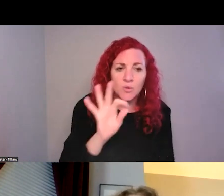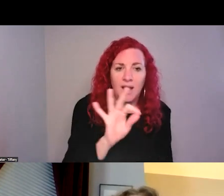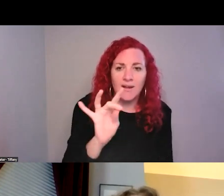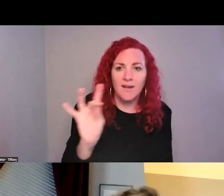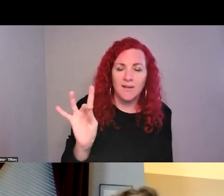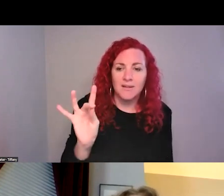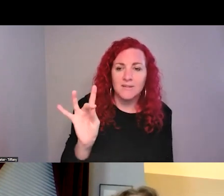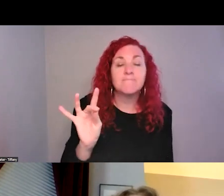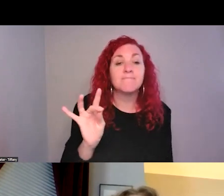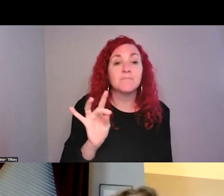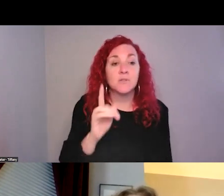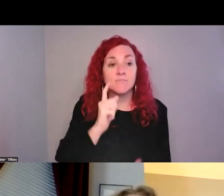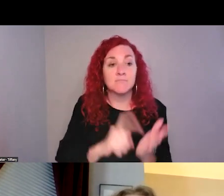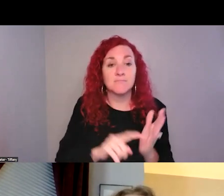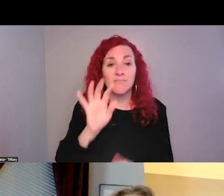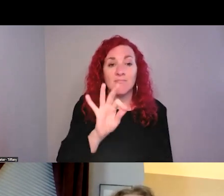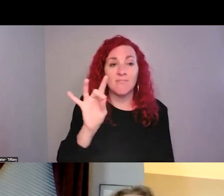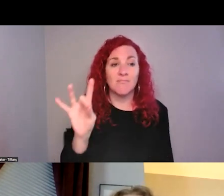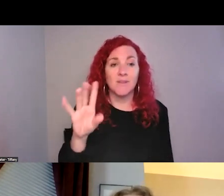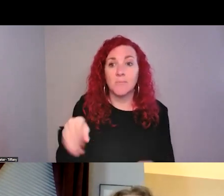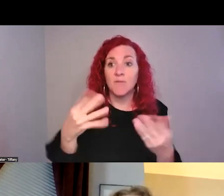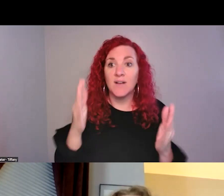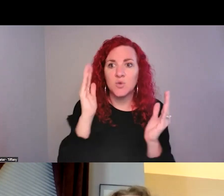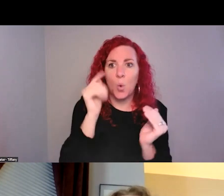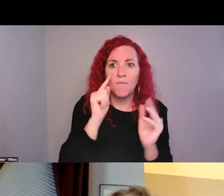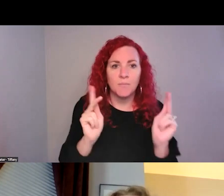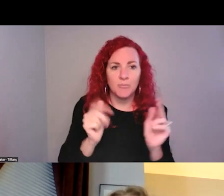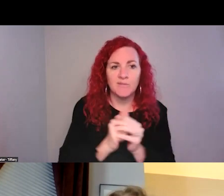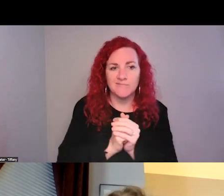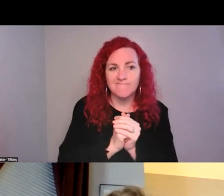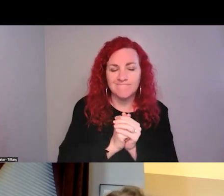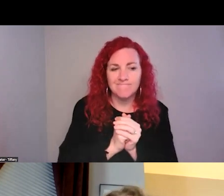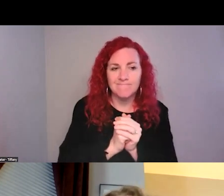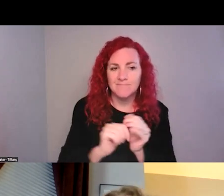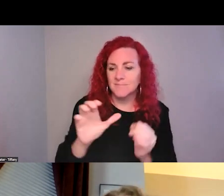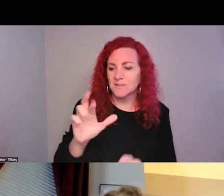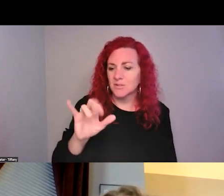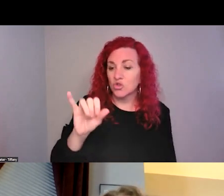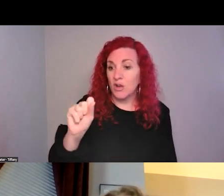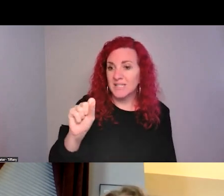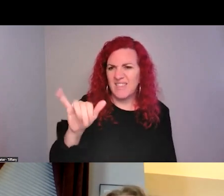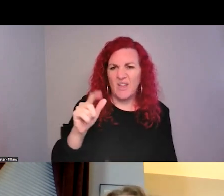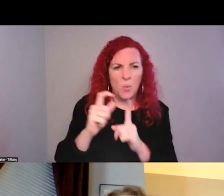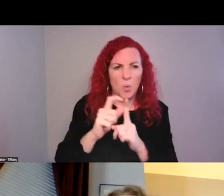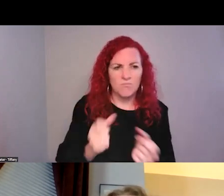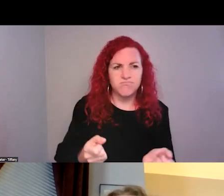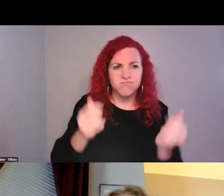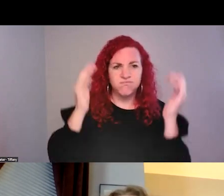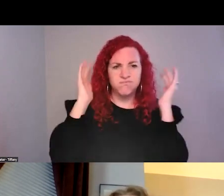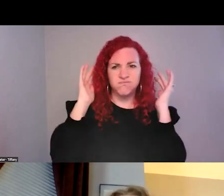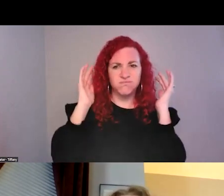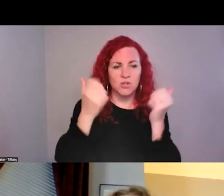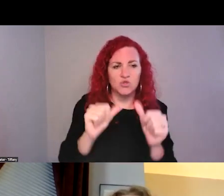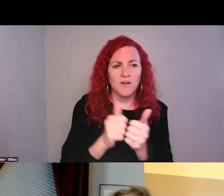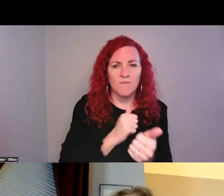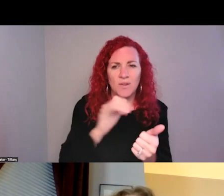WE FOUND THAT IT IS EMBODIES HOPE WITH PEOPLE AND THE WORK CRISIS IS OVERWHELMING.